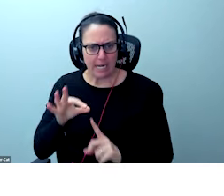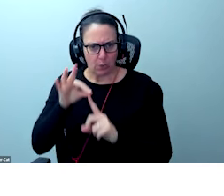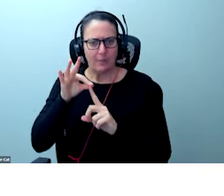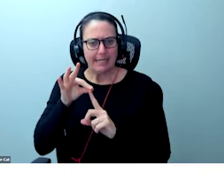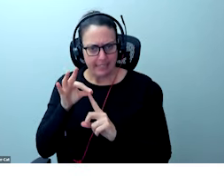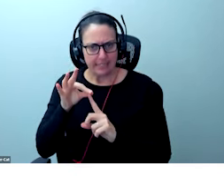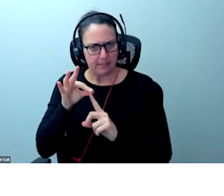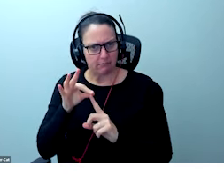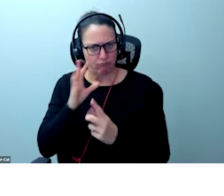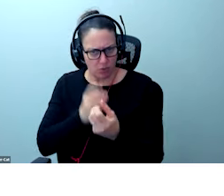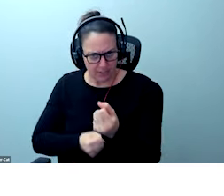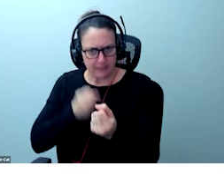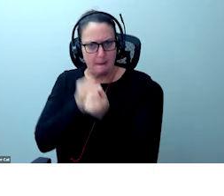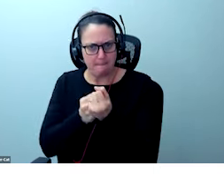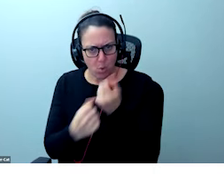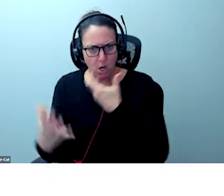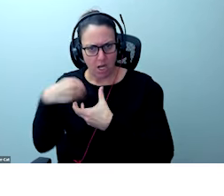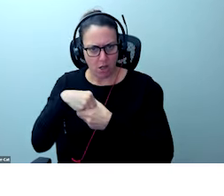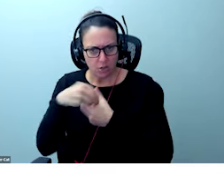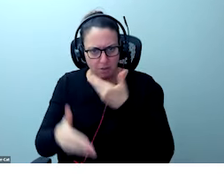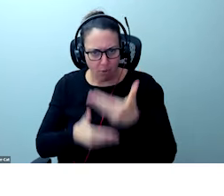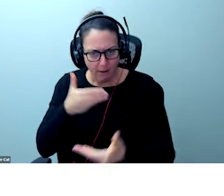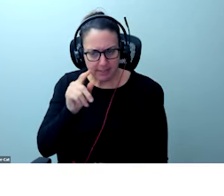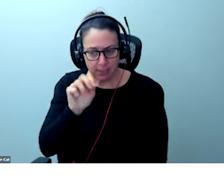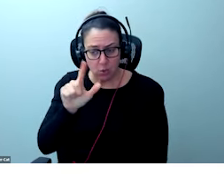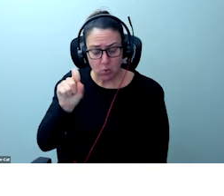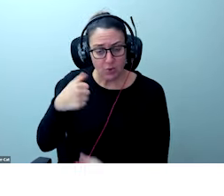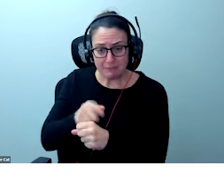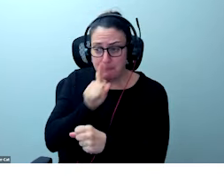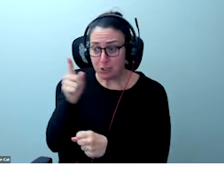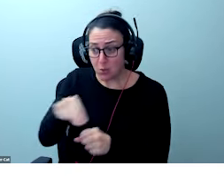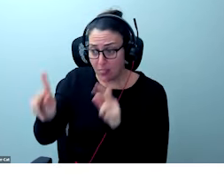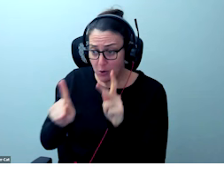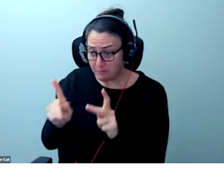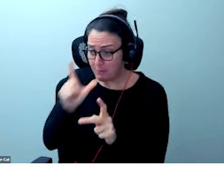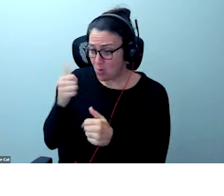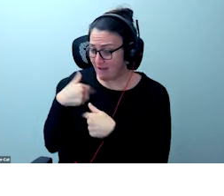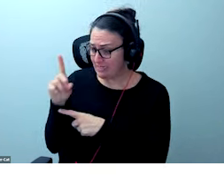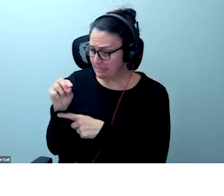support inclusive process and tools, ensuring that people with disabilities can be part of the design process,